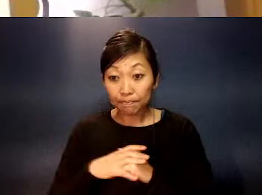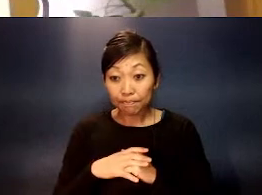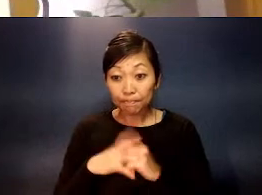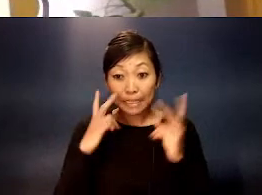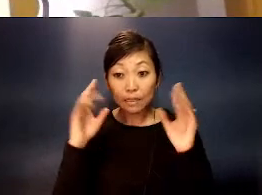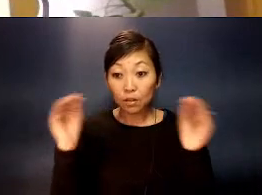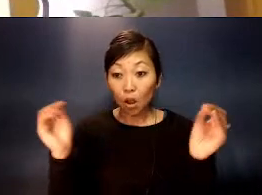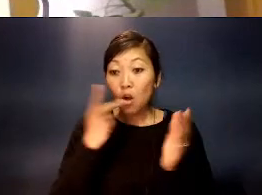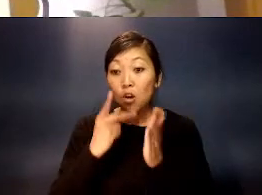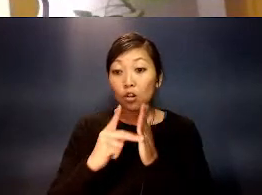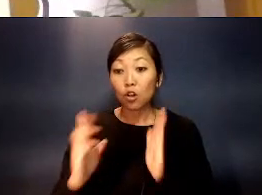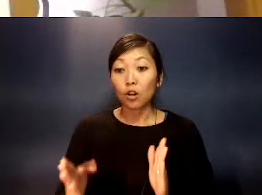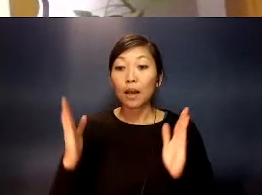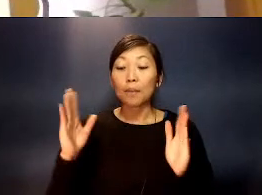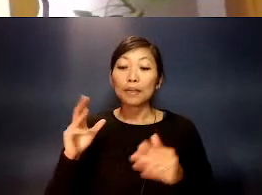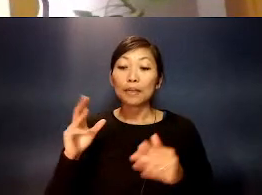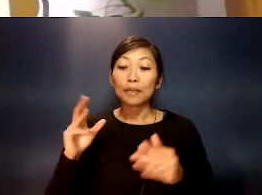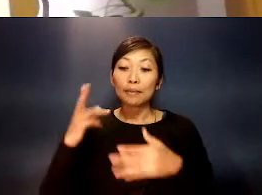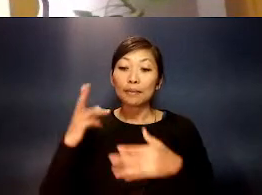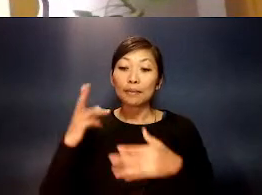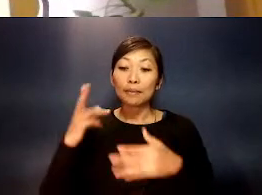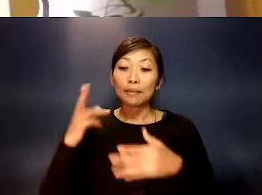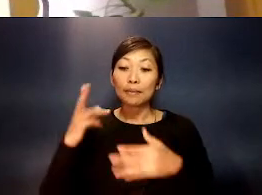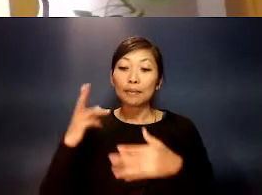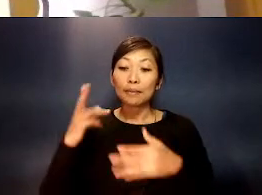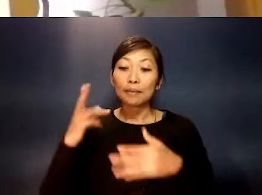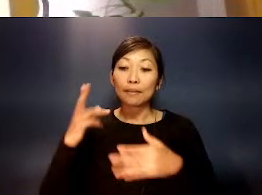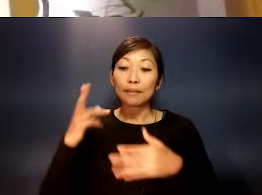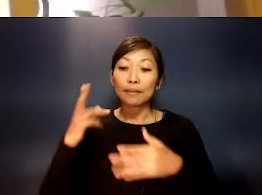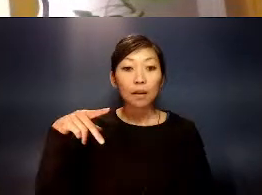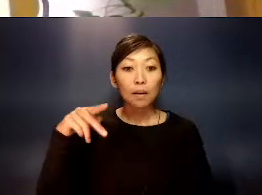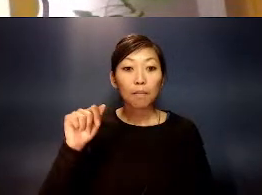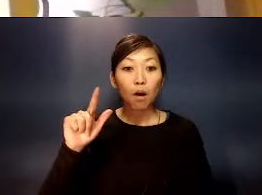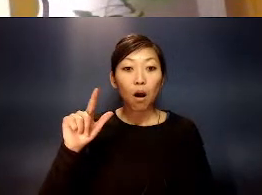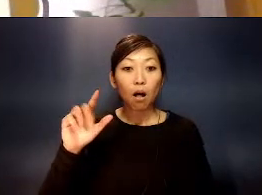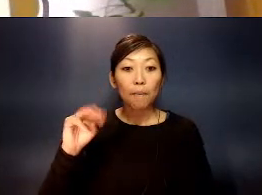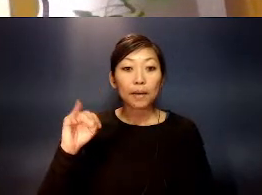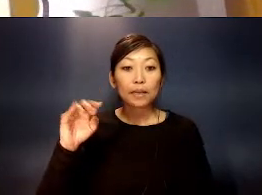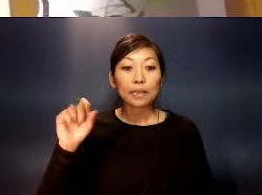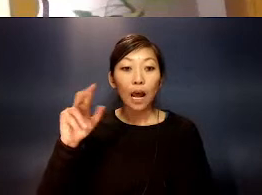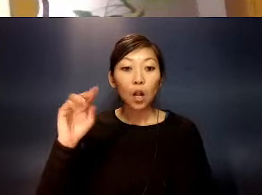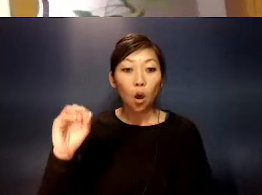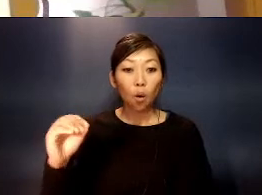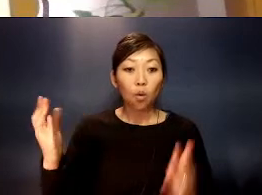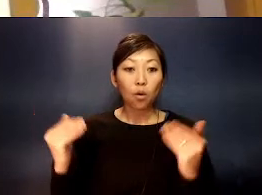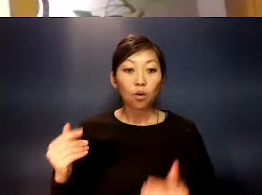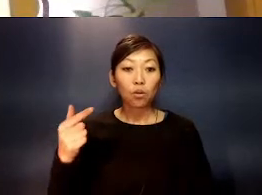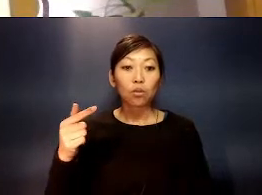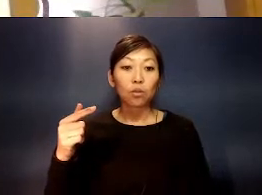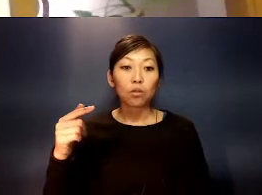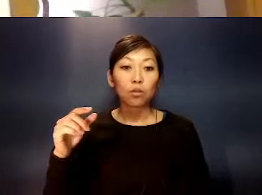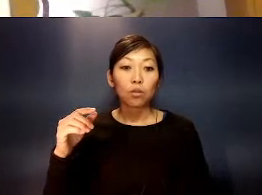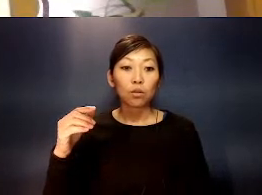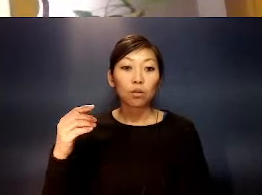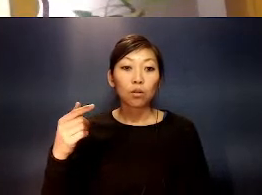≫ COUNCIL MEMBER CANO: AYE. ≫ Clerk: COUNCIL MEMBER REICH. ≫ COUNCIL MEMBER REICH: AYE. ≫ Clerk: COUNCIL MEMBER FLETCHER. ≫ COUNCIL MEMBER FLETCHER: AYE.